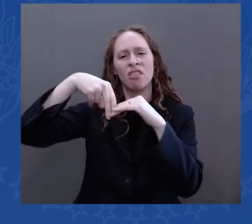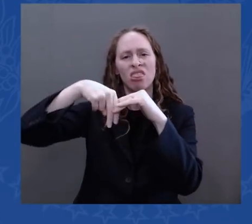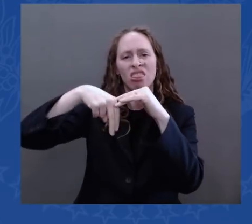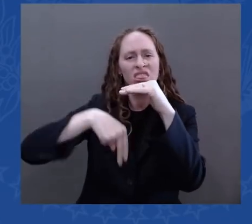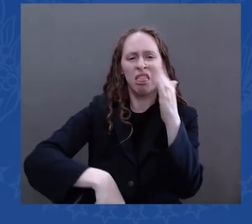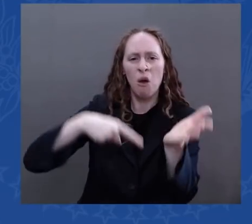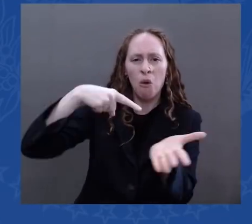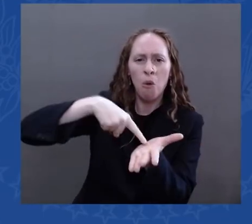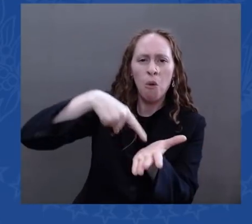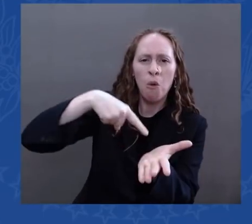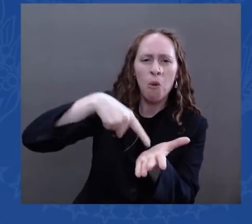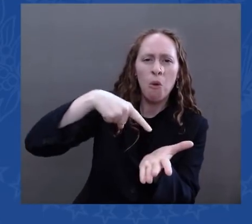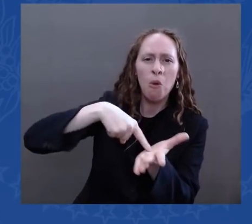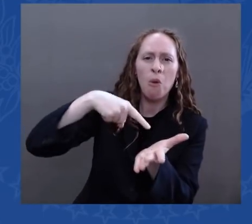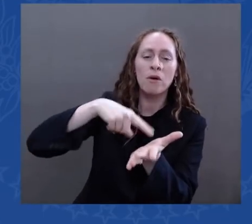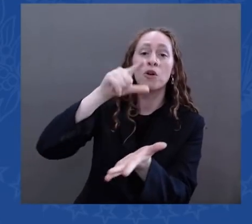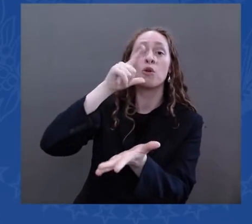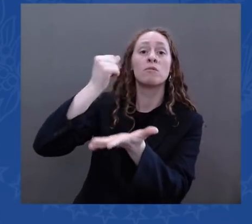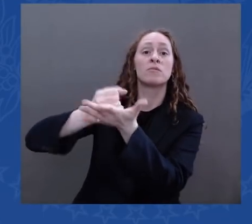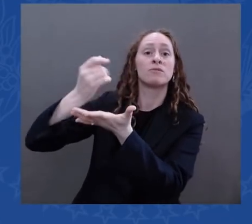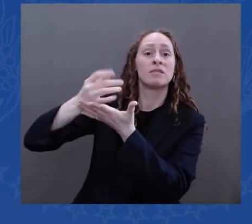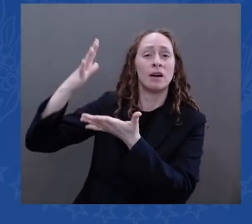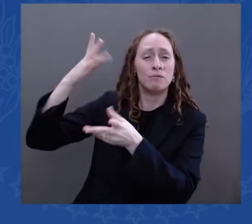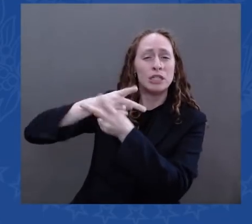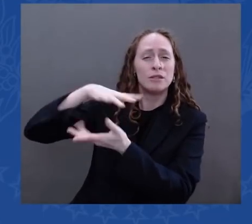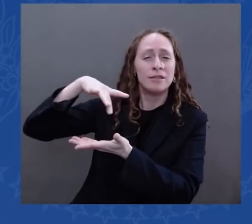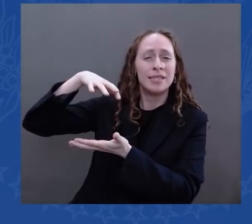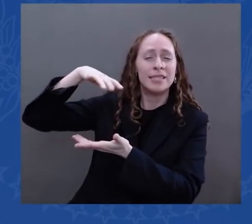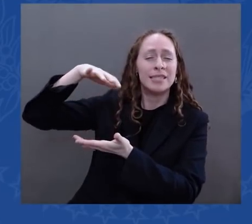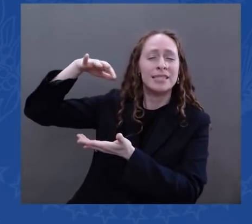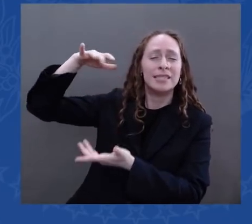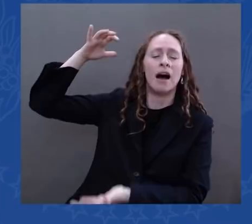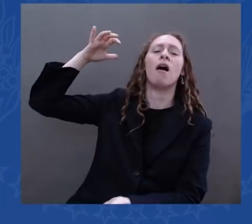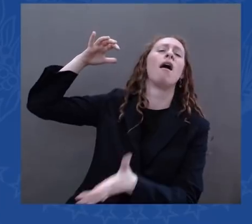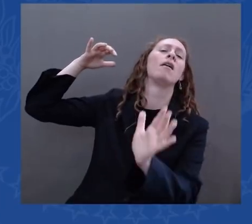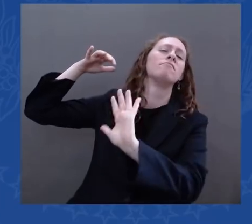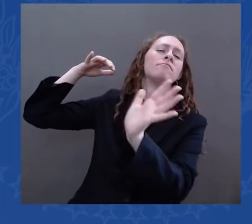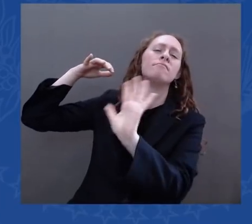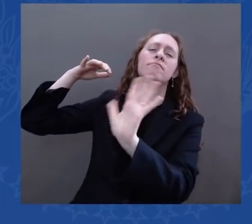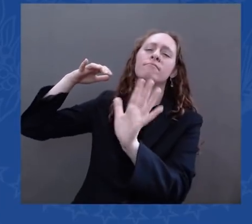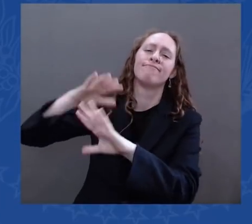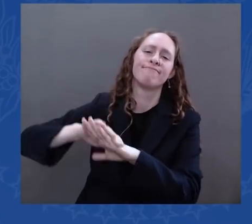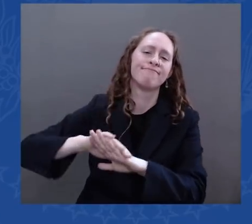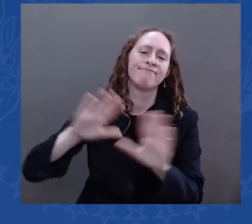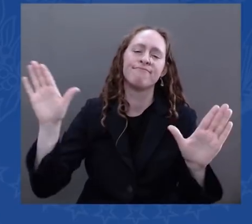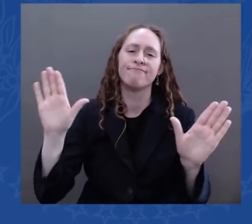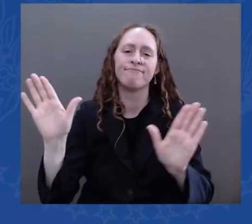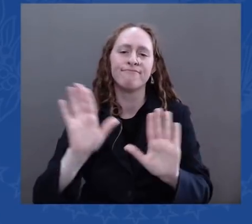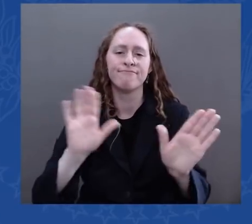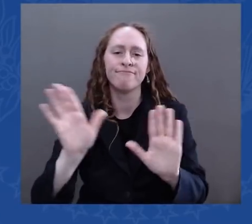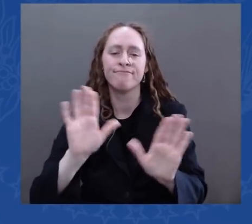will pay an additional single penny in taxes. No one. If you don't make 400 grand, you're not going to pay a single penny